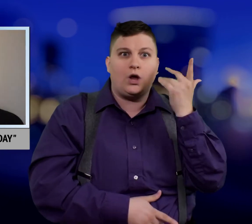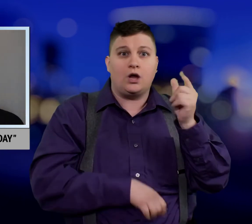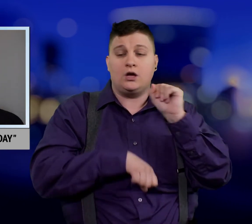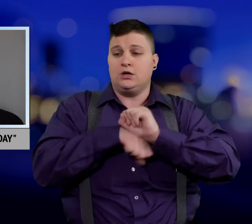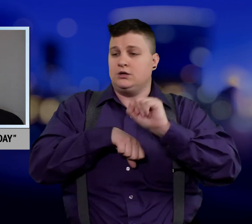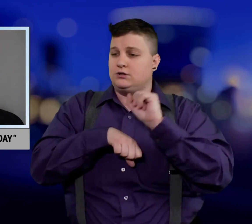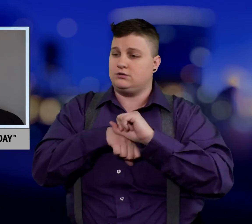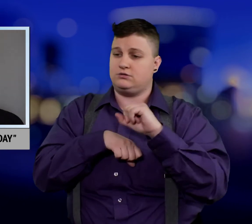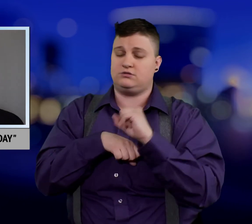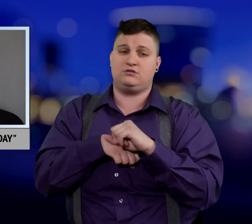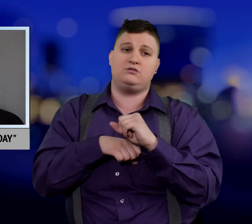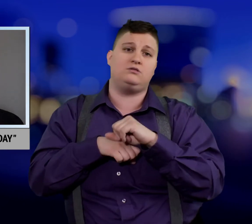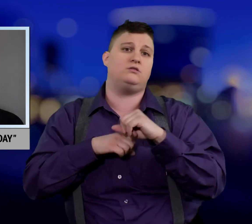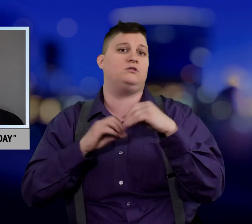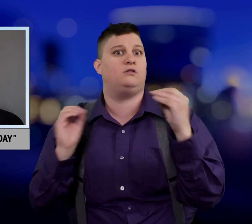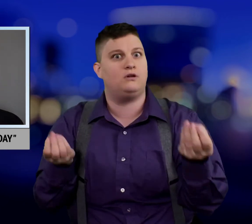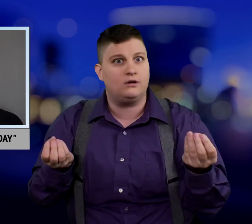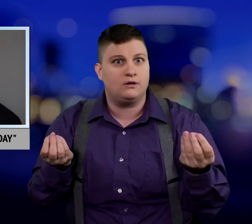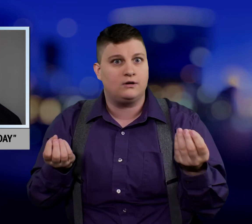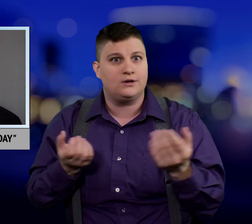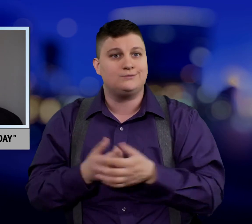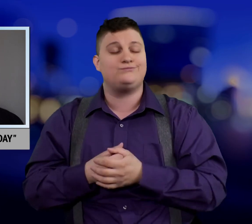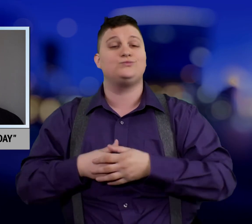the job.